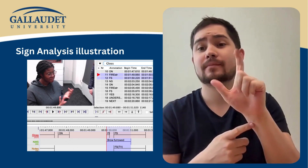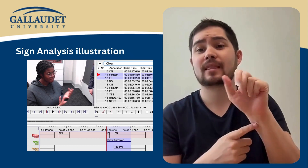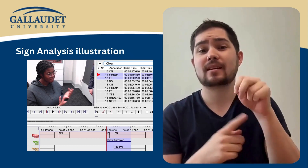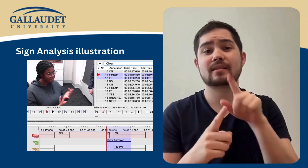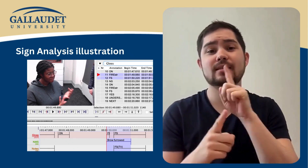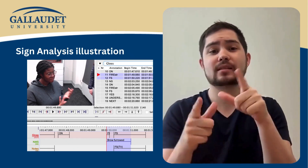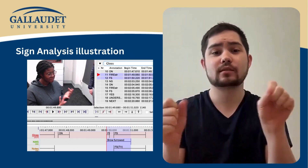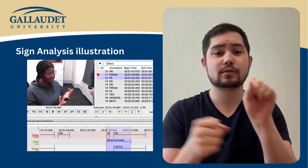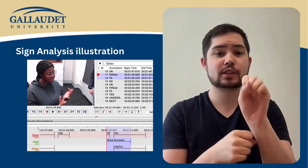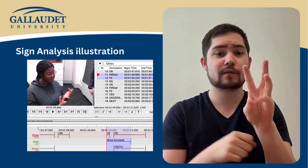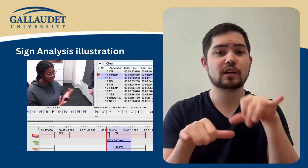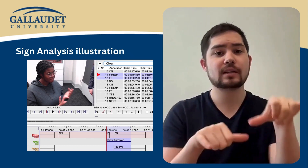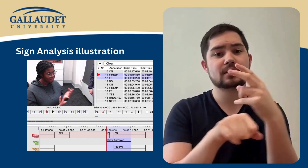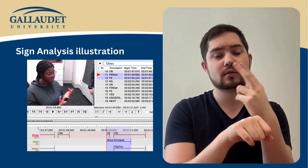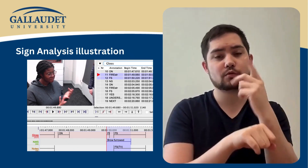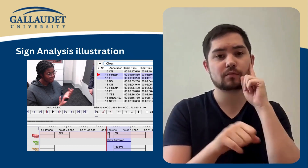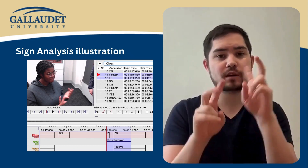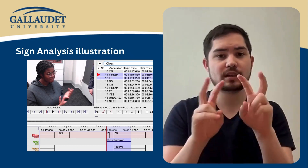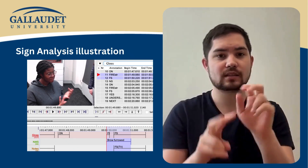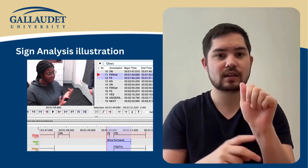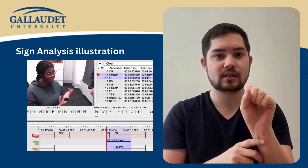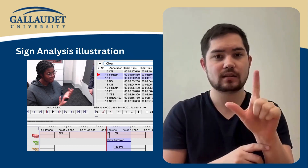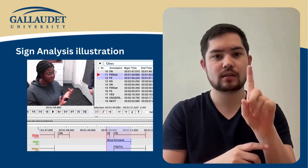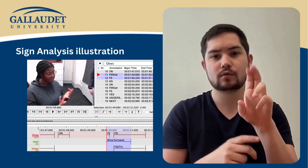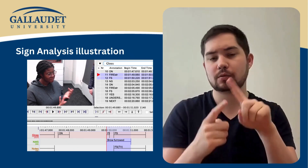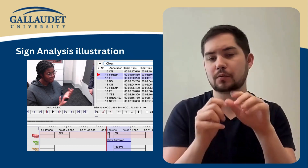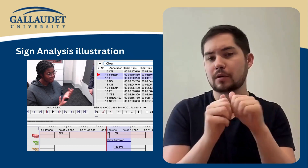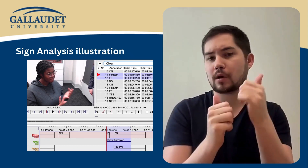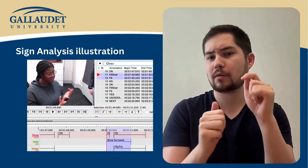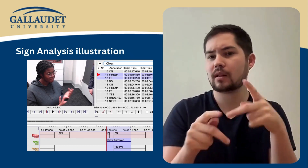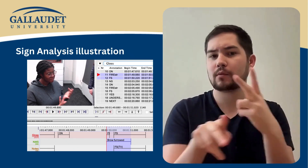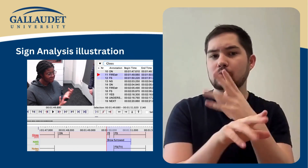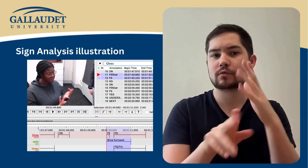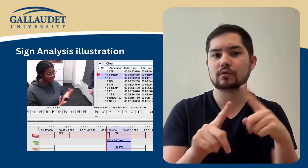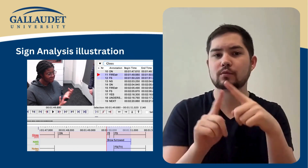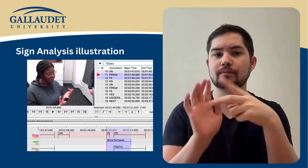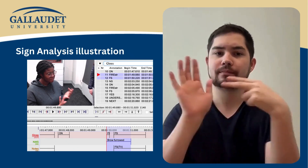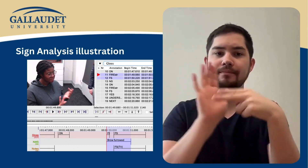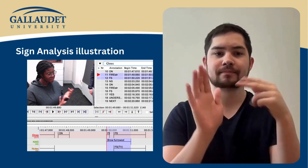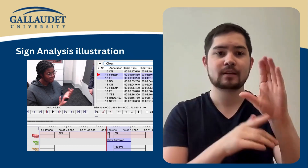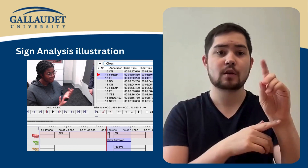linguistic software commonly used for analyzing ASL due to how it allows users to code language